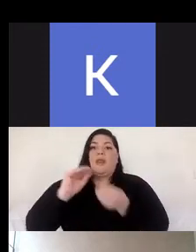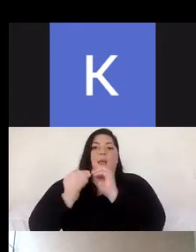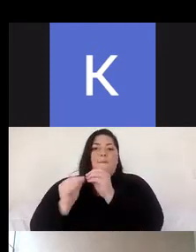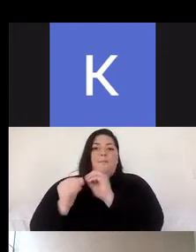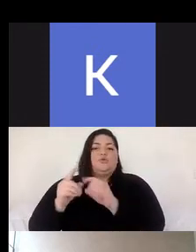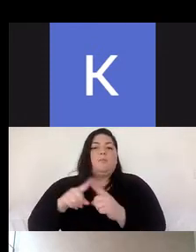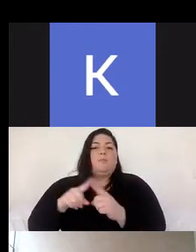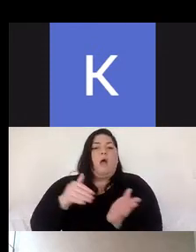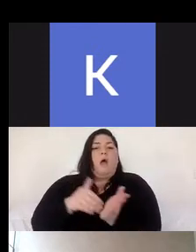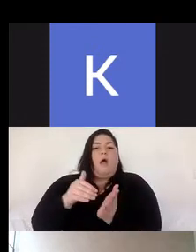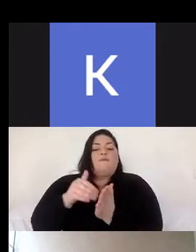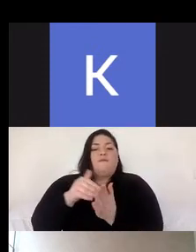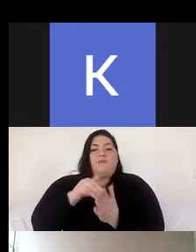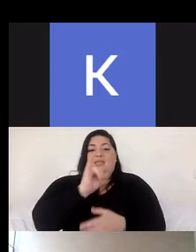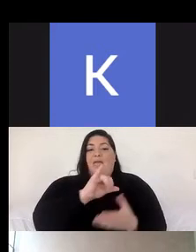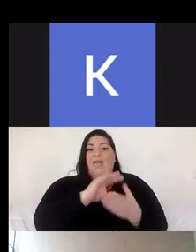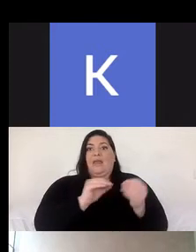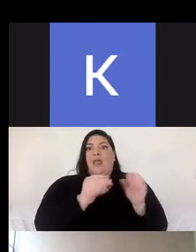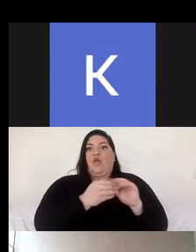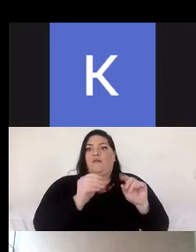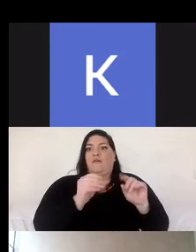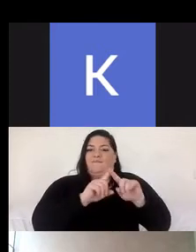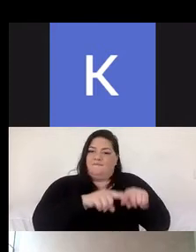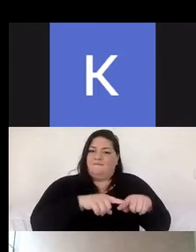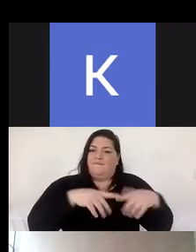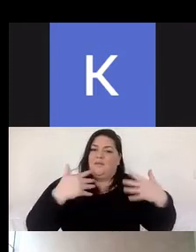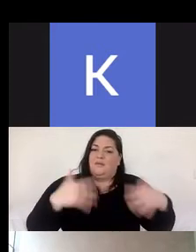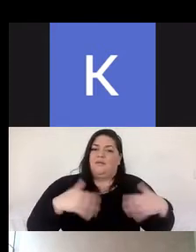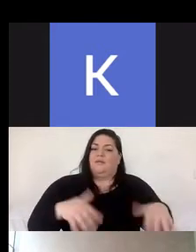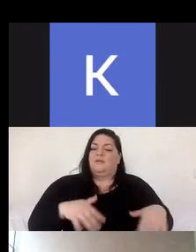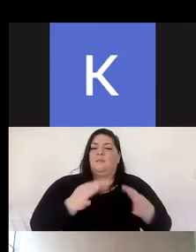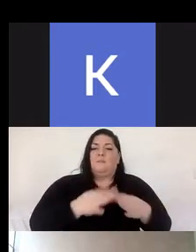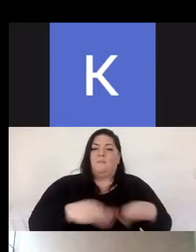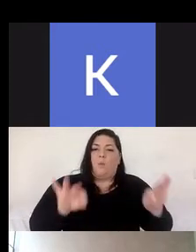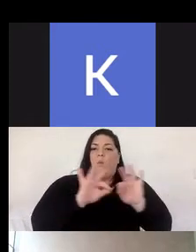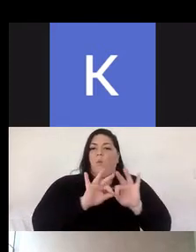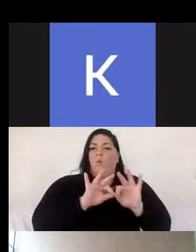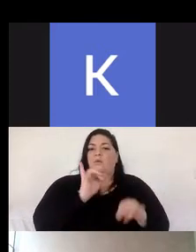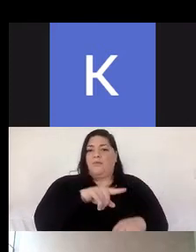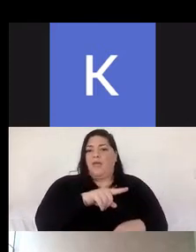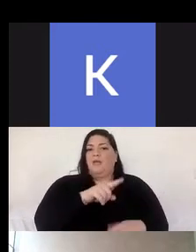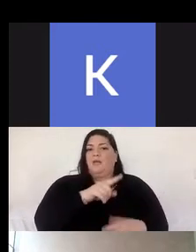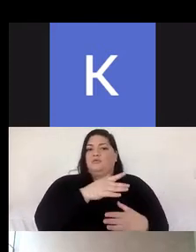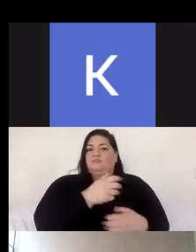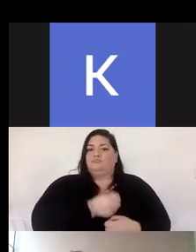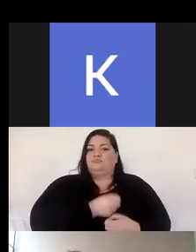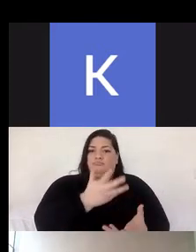it is the narrative itself and the storytelling that grantees share in the narrative that